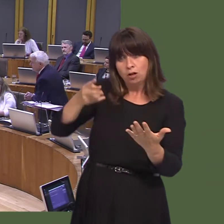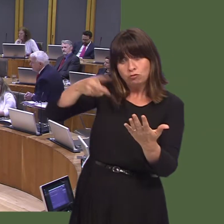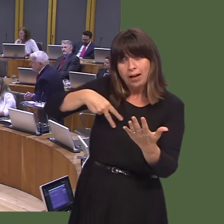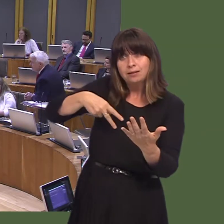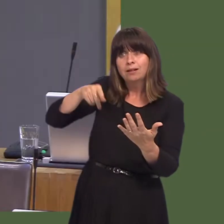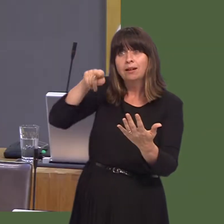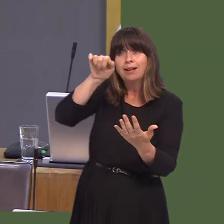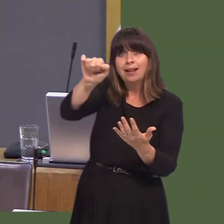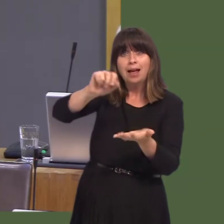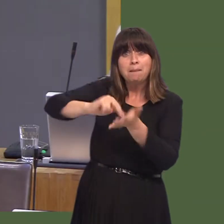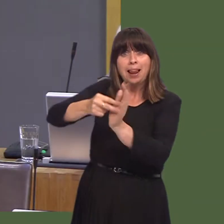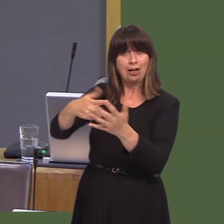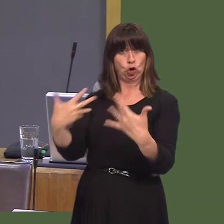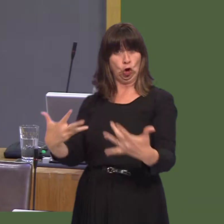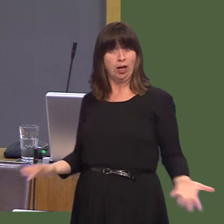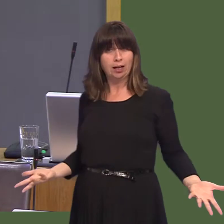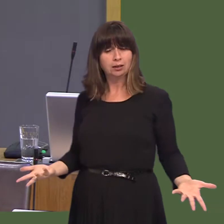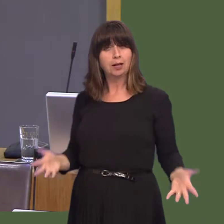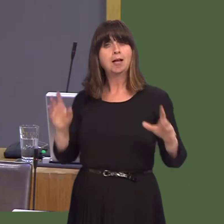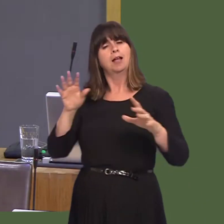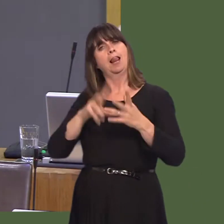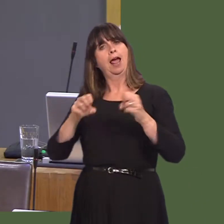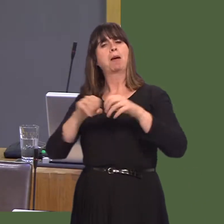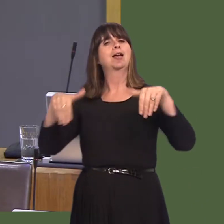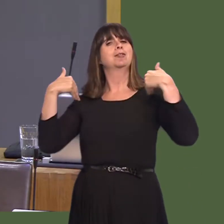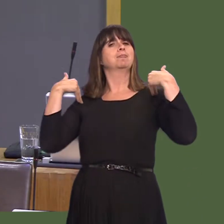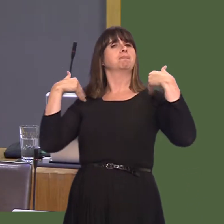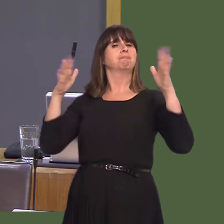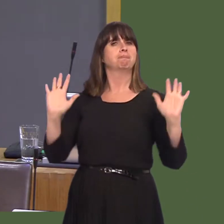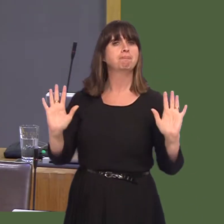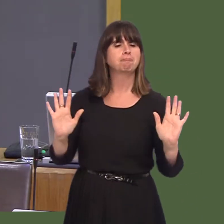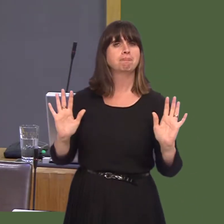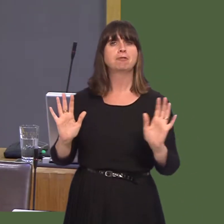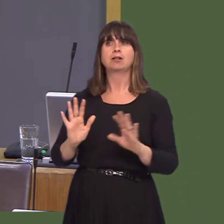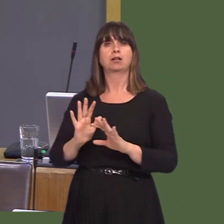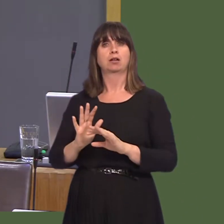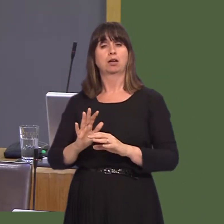Now, is this what the finance Secretary meant when he said that his deal with the Conservatives